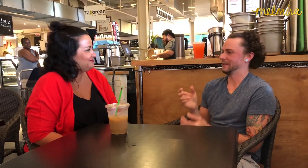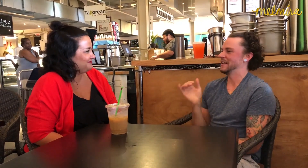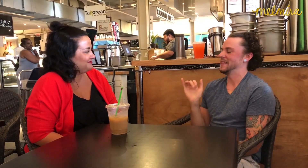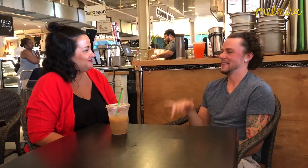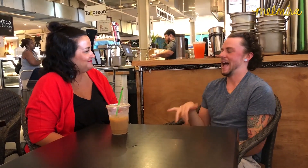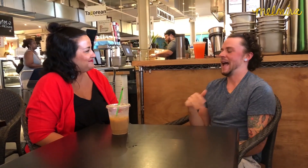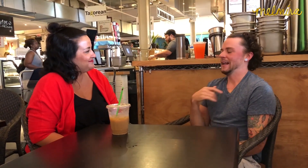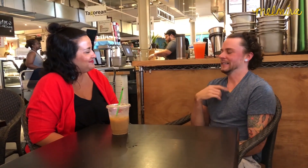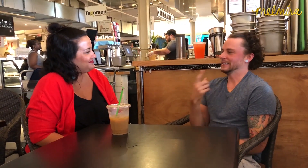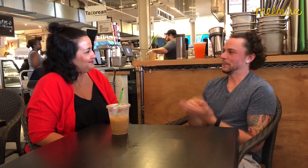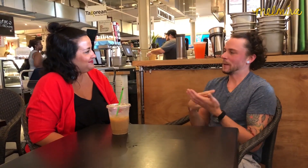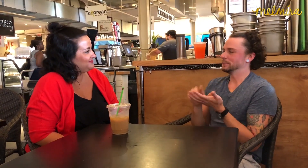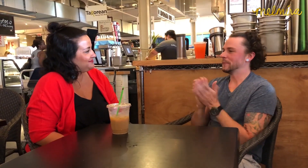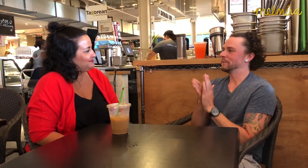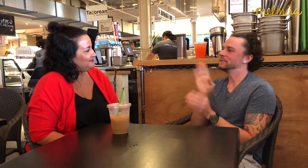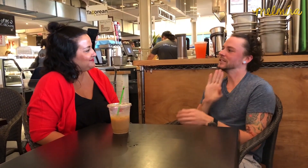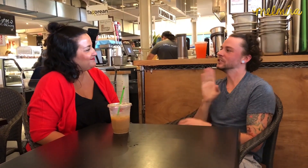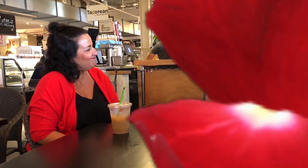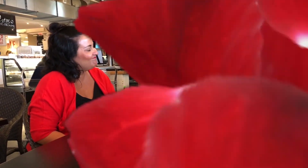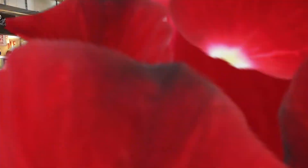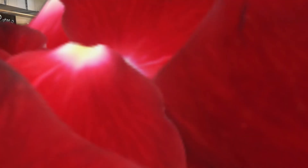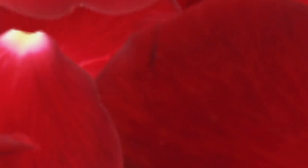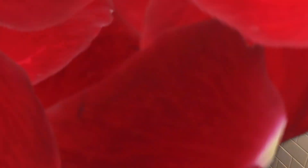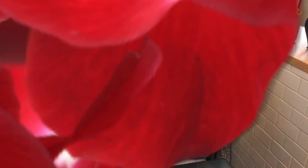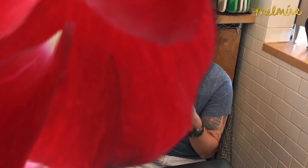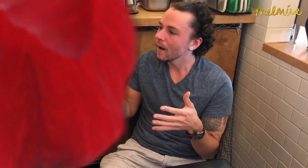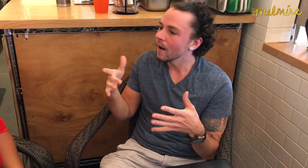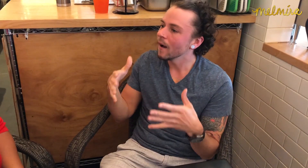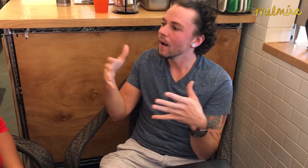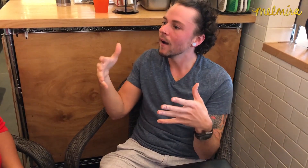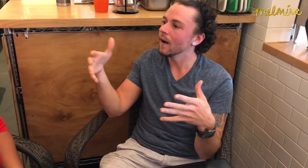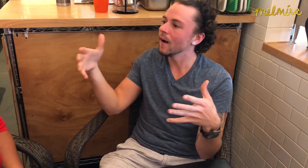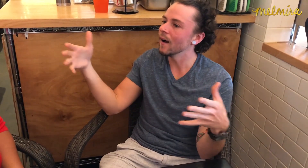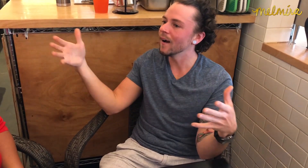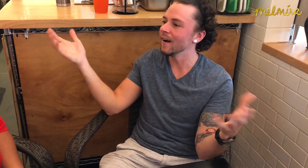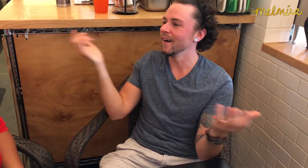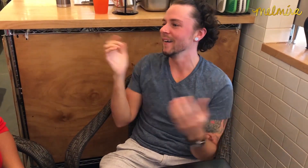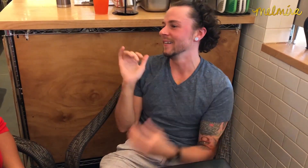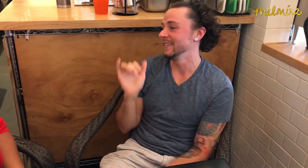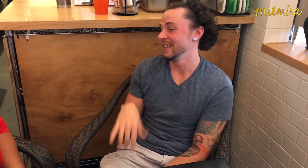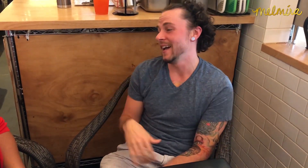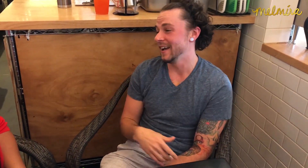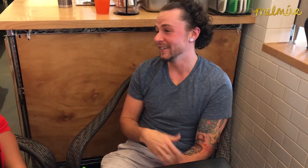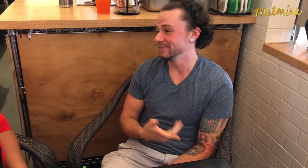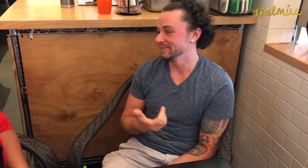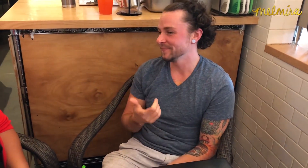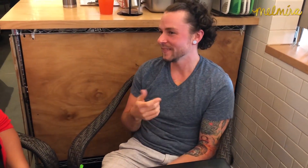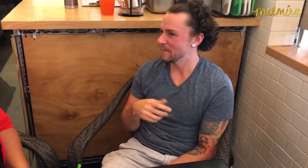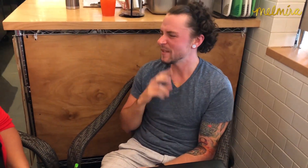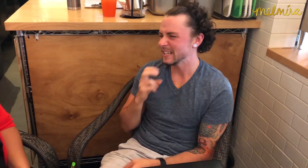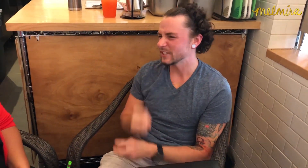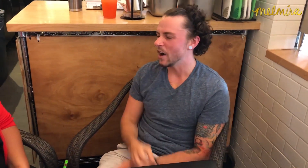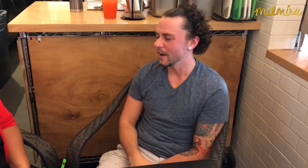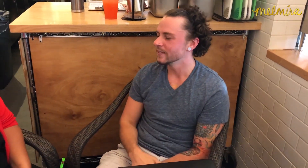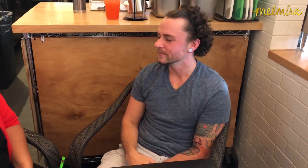or influence over you? That sometimes can become frustrating. ...They will grow in size. That is hard.